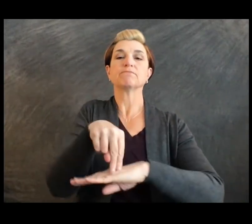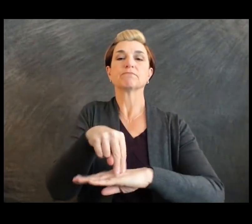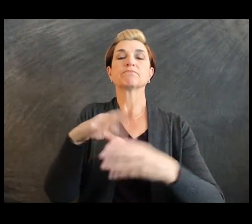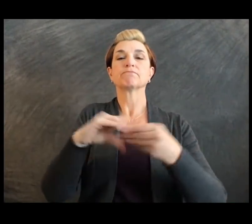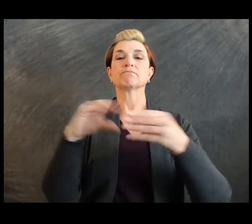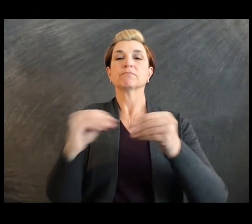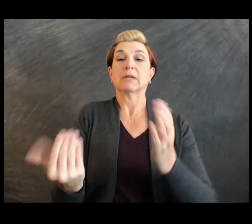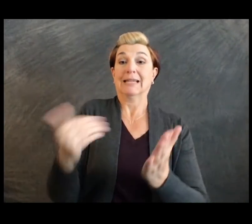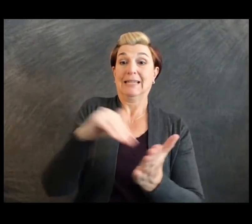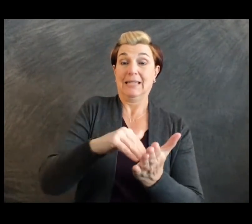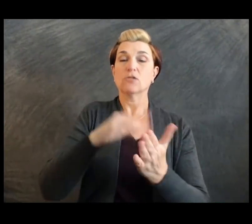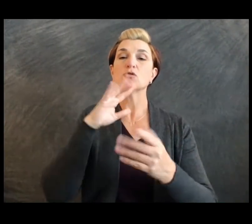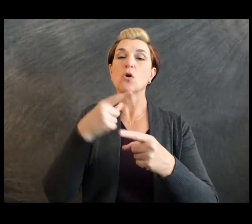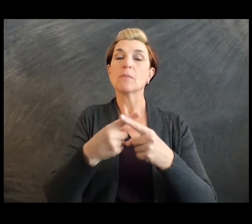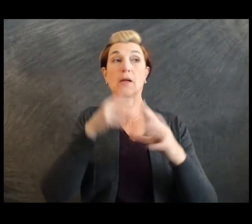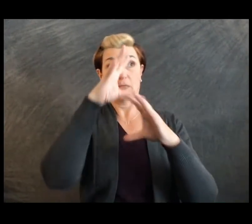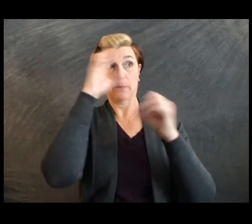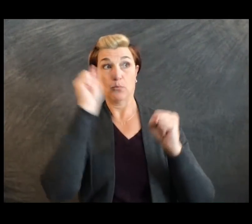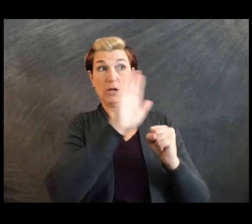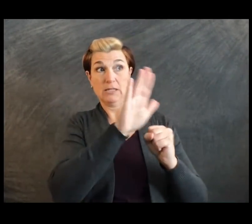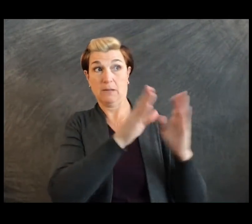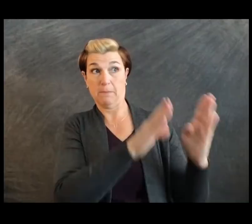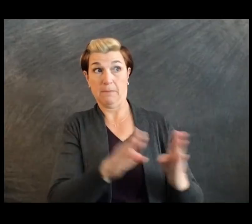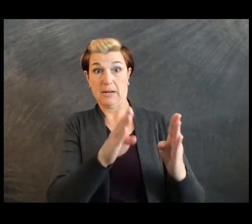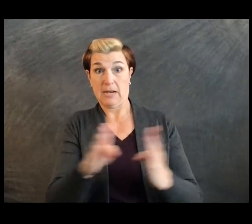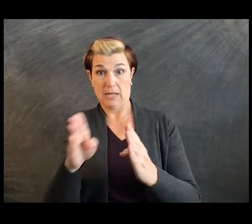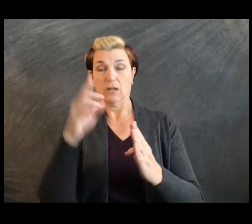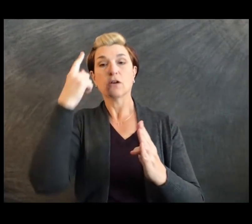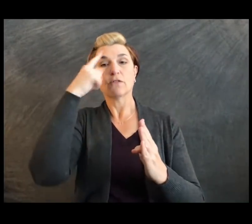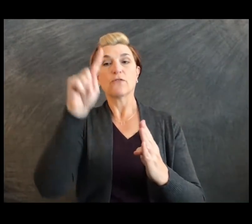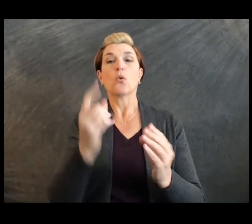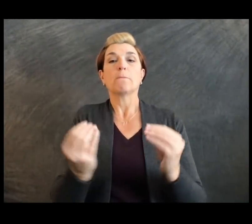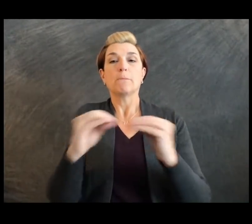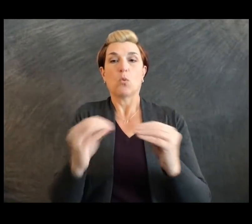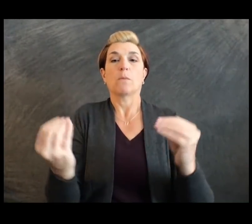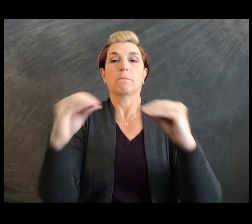procuring more personal protective equipment and medical supplies